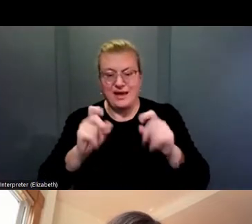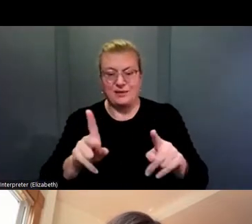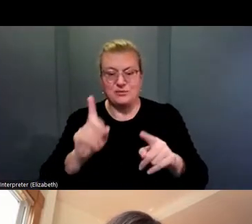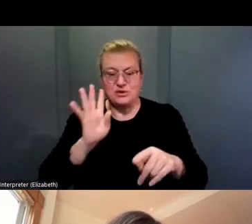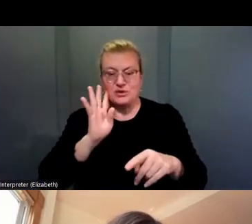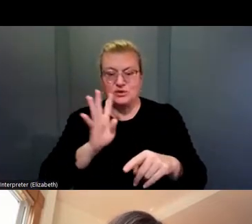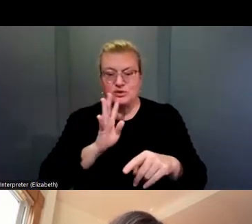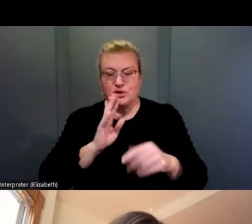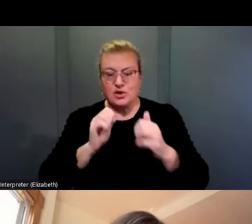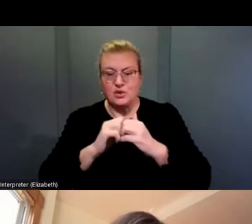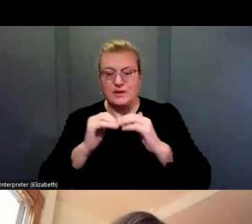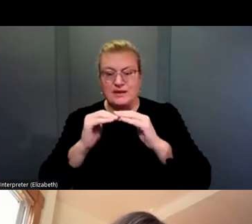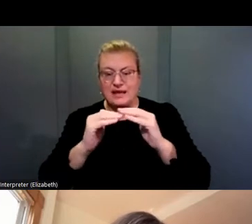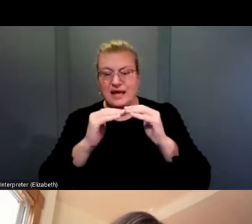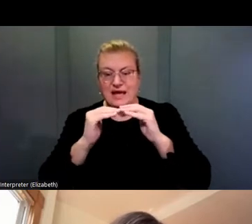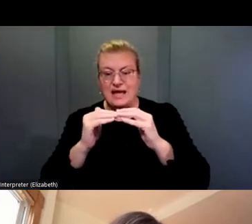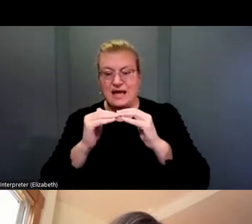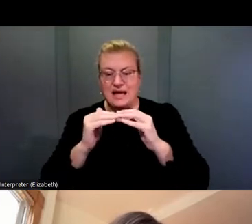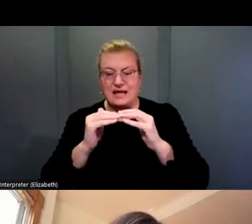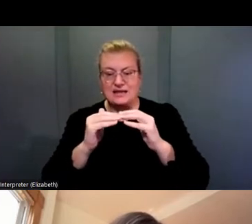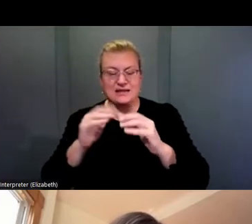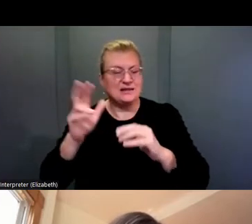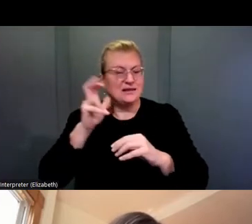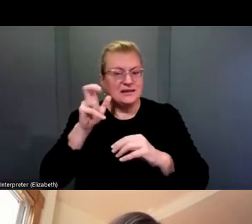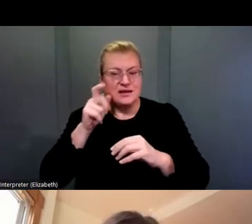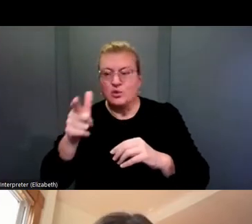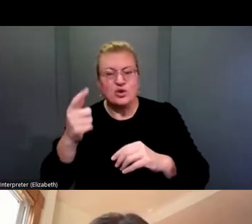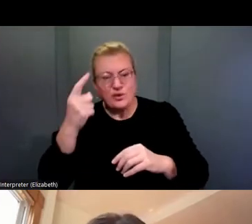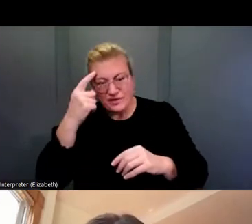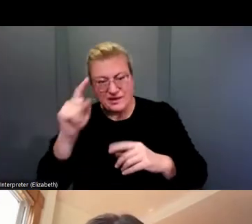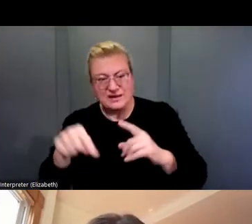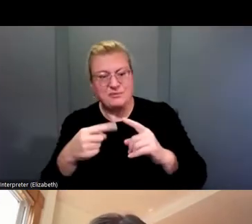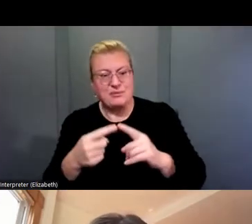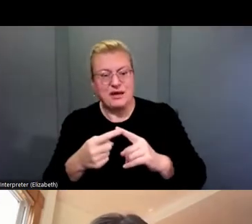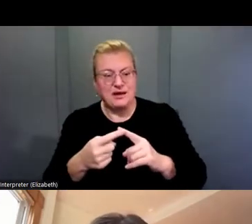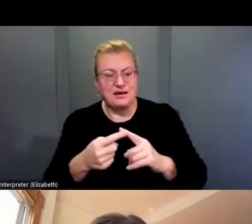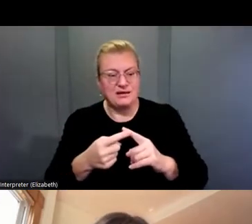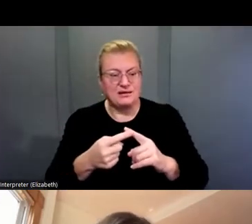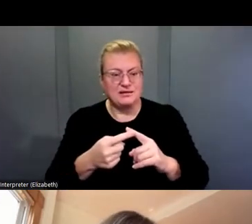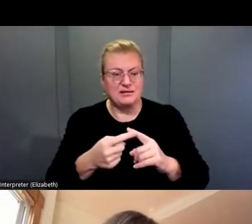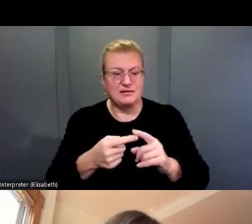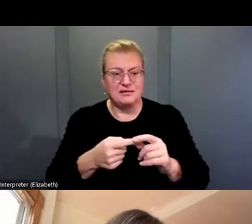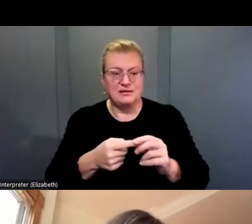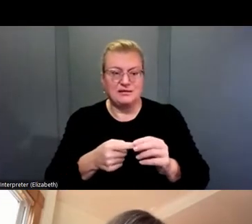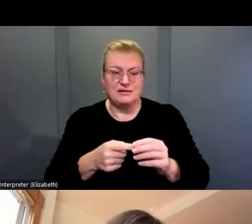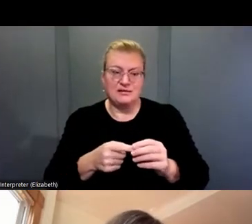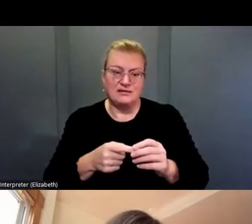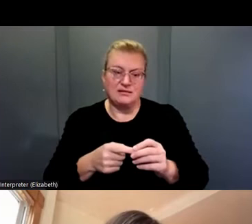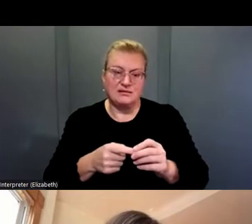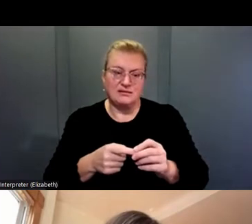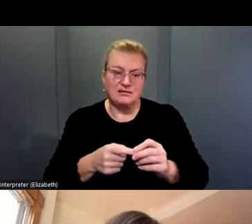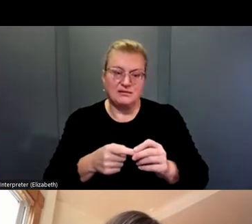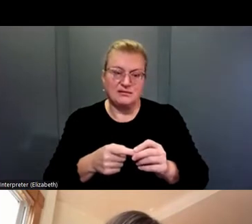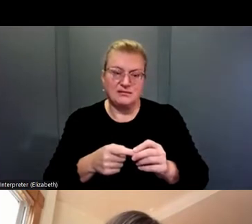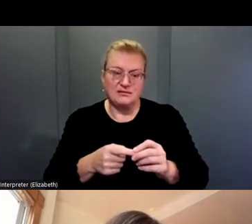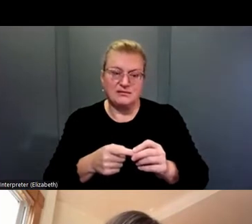to hear what they're thinking about. It might not be something that's being presented there.